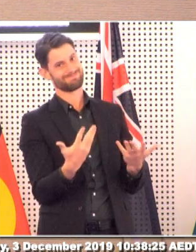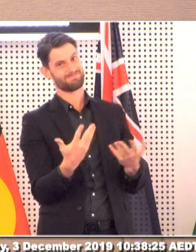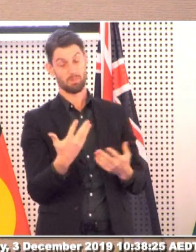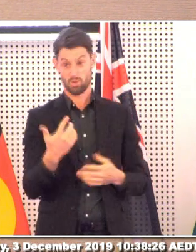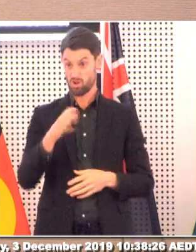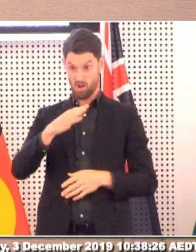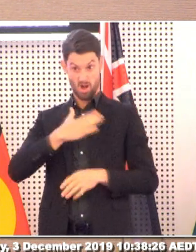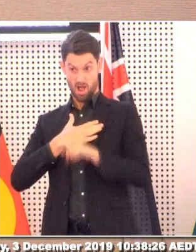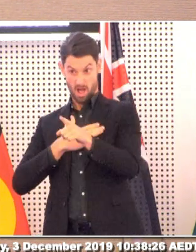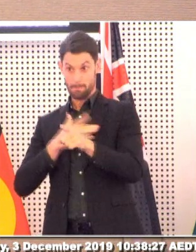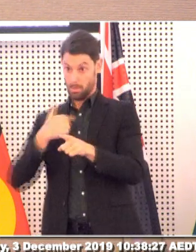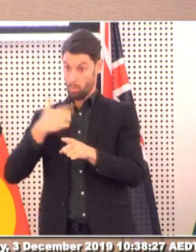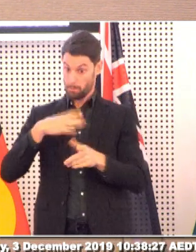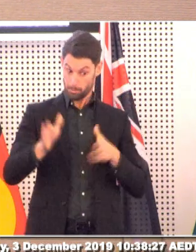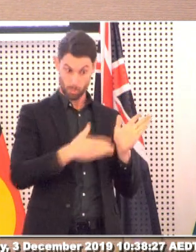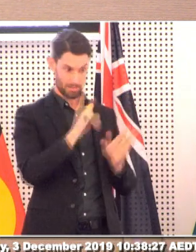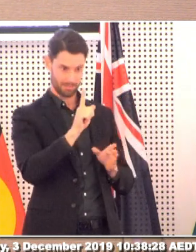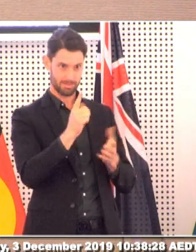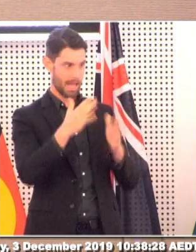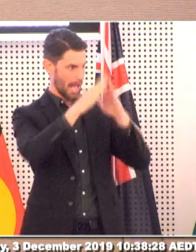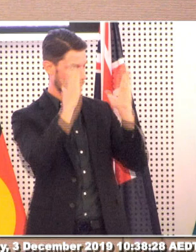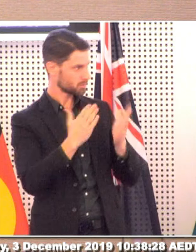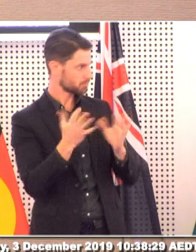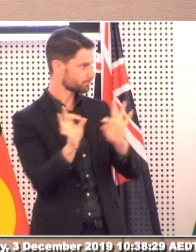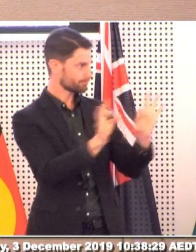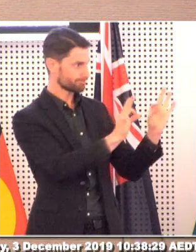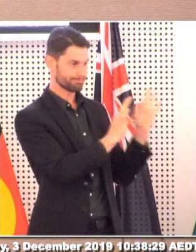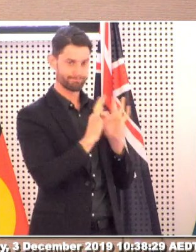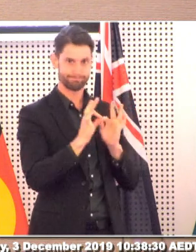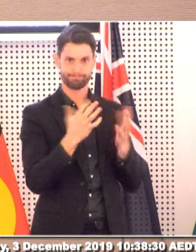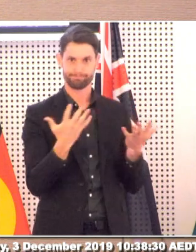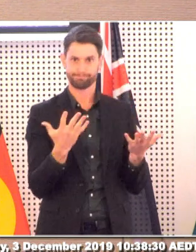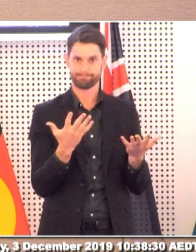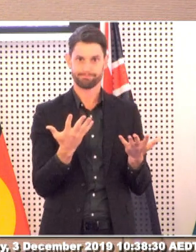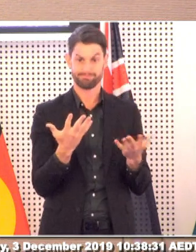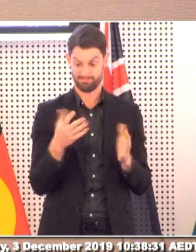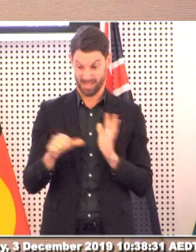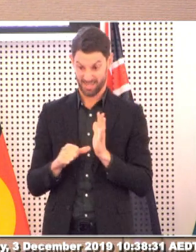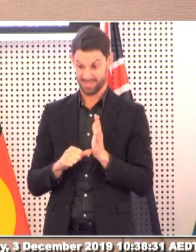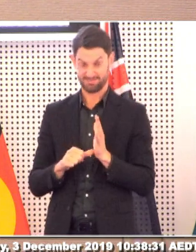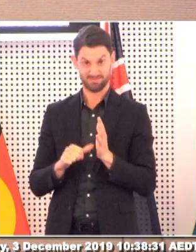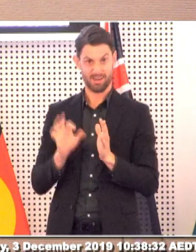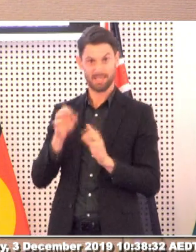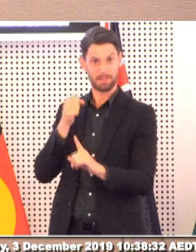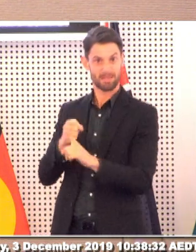If there’s not supply, if there’s nothing to choose from, having the funding is not going to be particularly helpful.